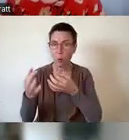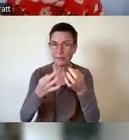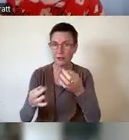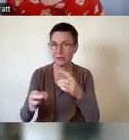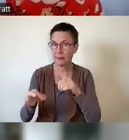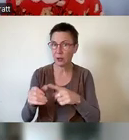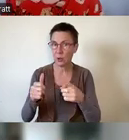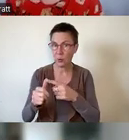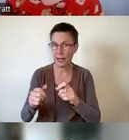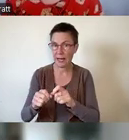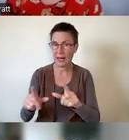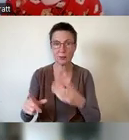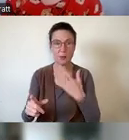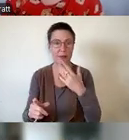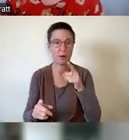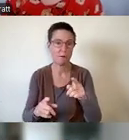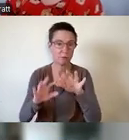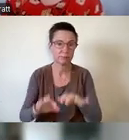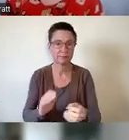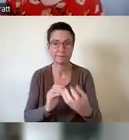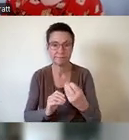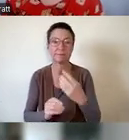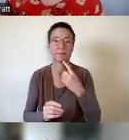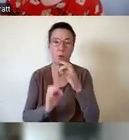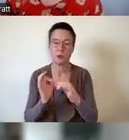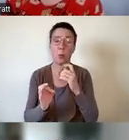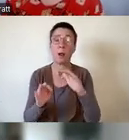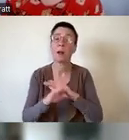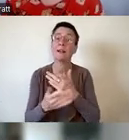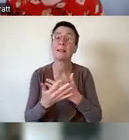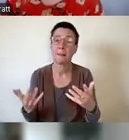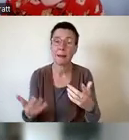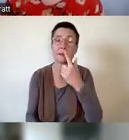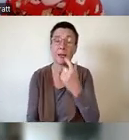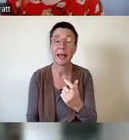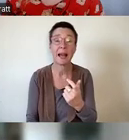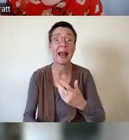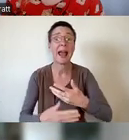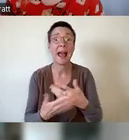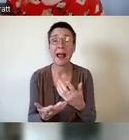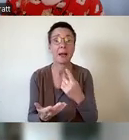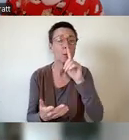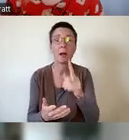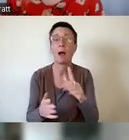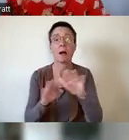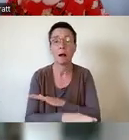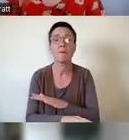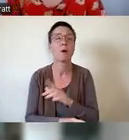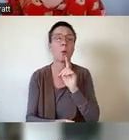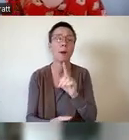Thank you for everyone who's put those in. We're going to get through as many as we can. If there's any that we don't get to, then we'll send the answers